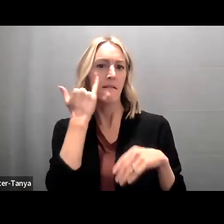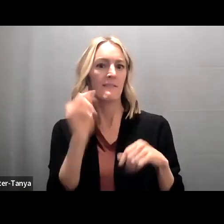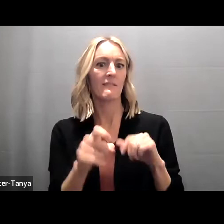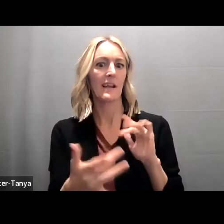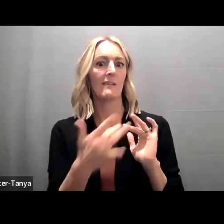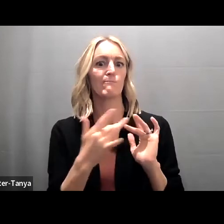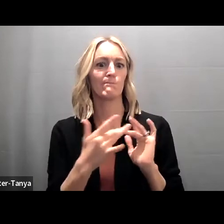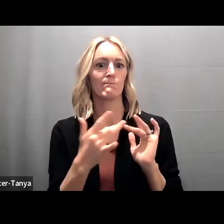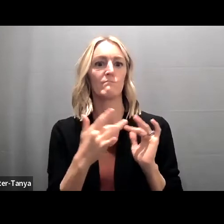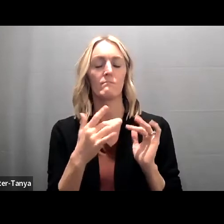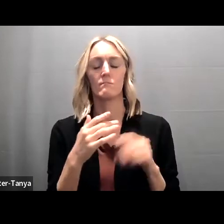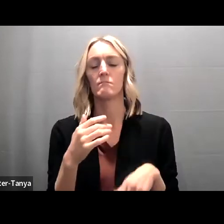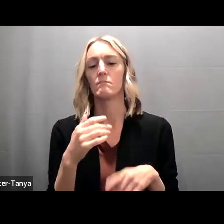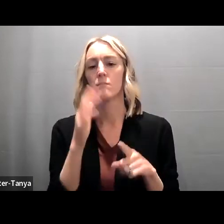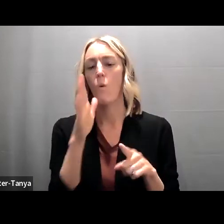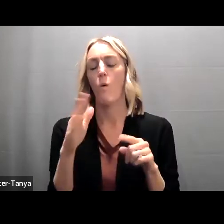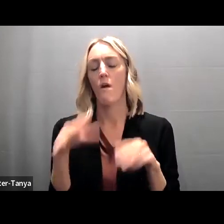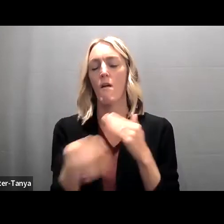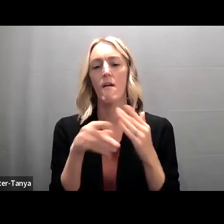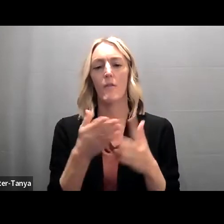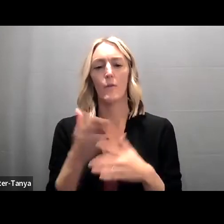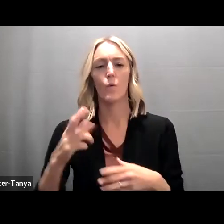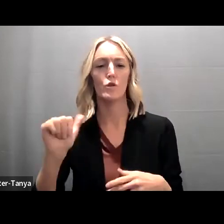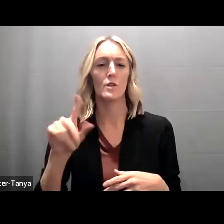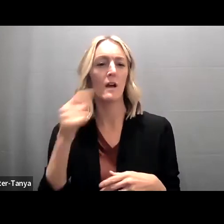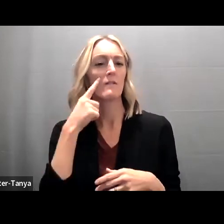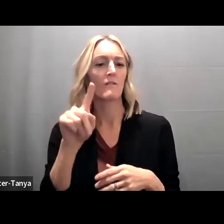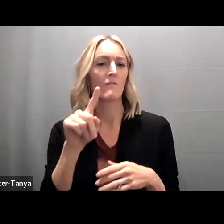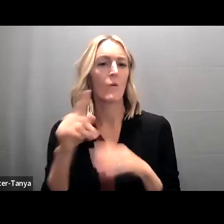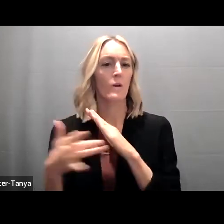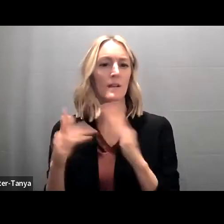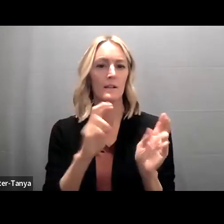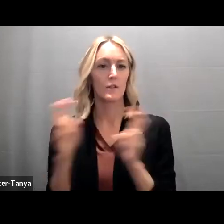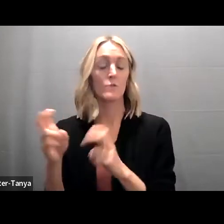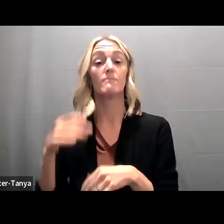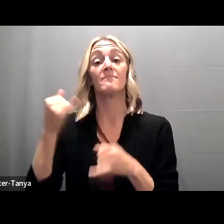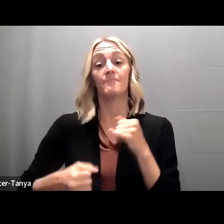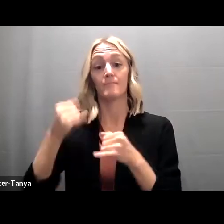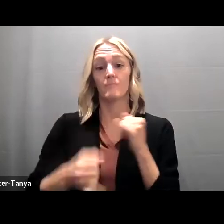chat's with a technical issue. We will have a question and answer time at the end of today.